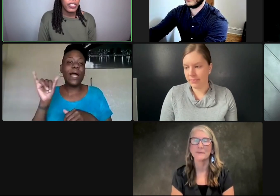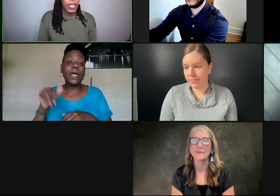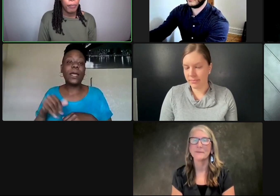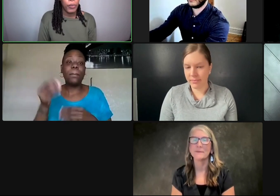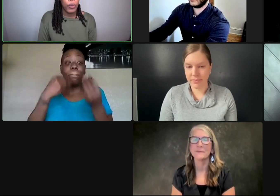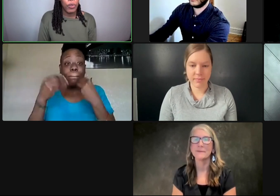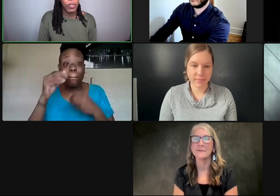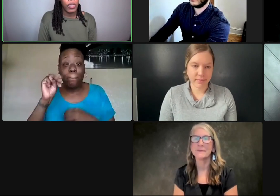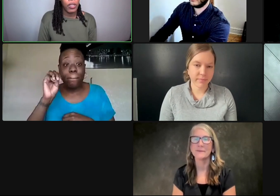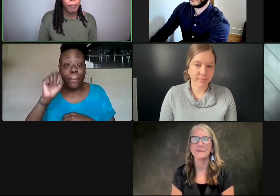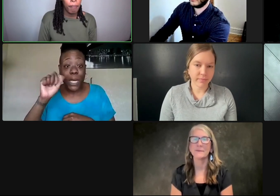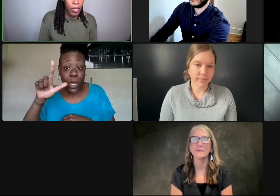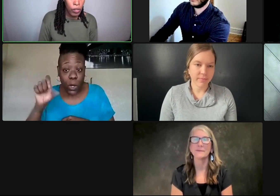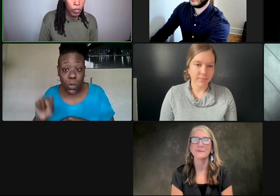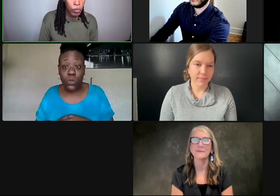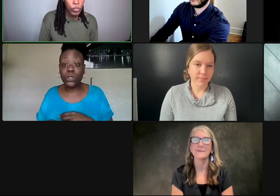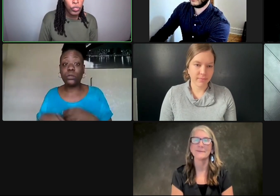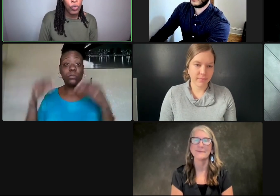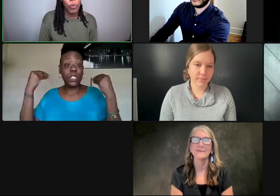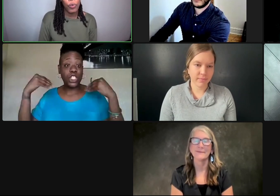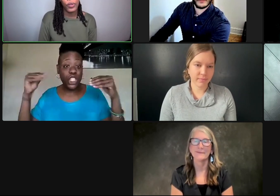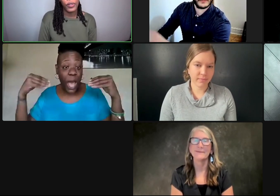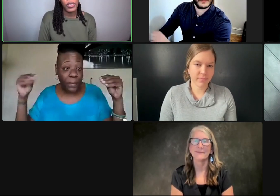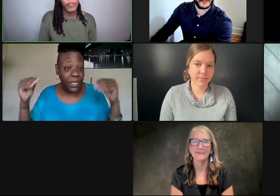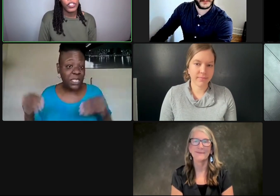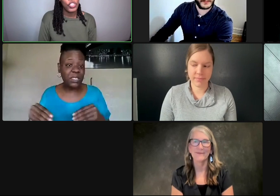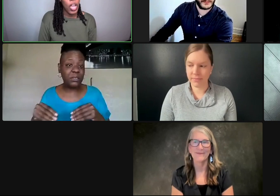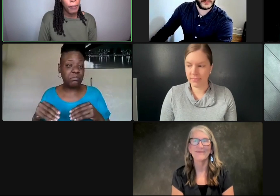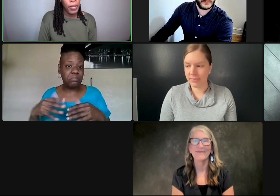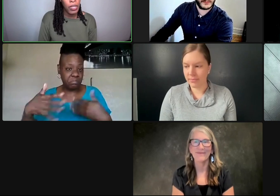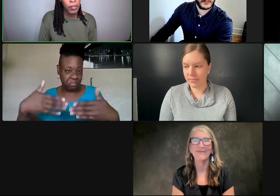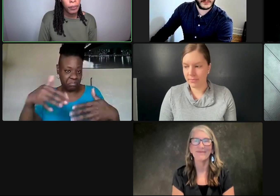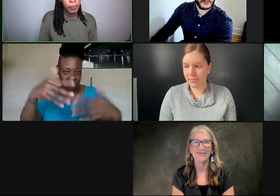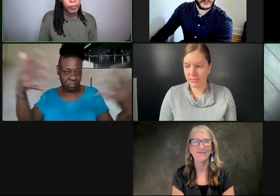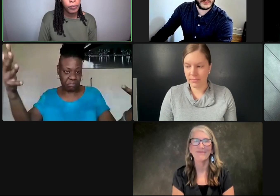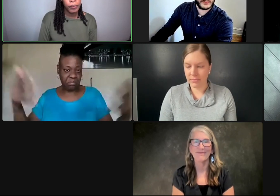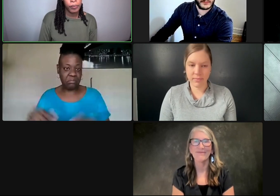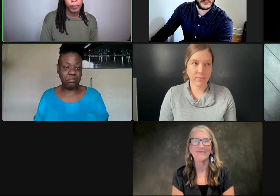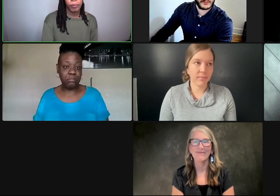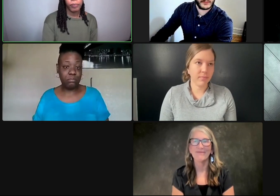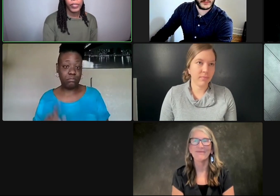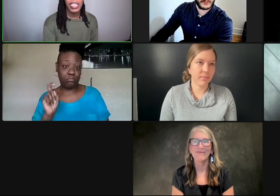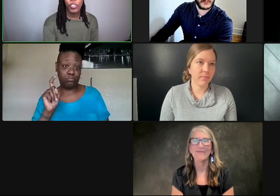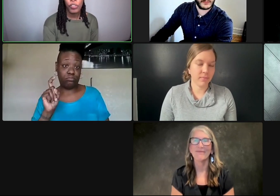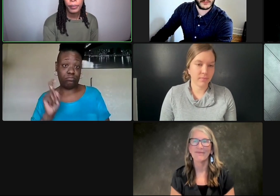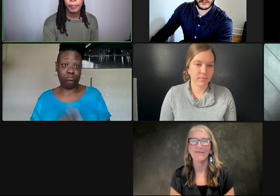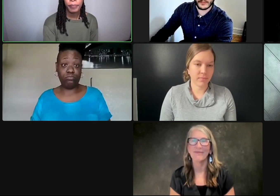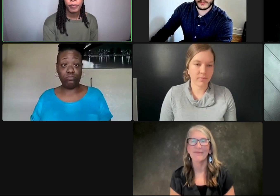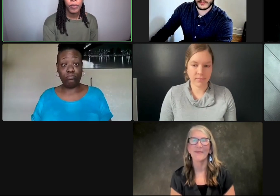for example, meals or even shopping, et cetera?"